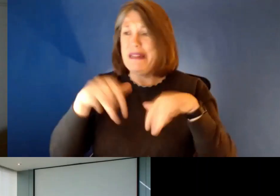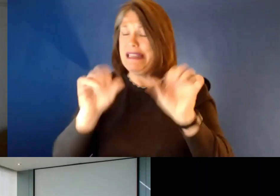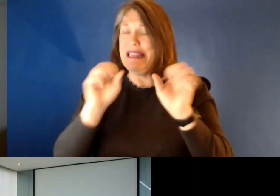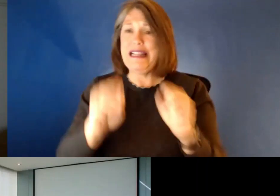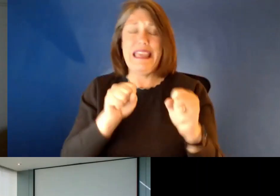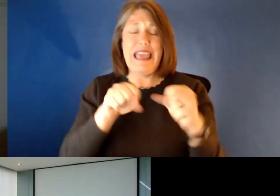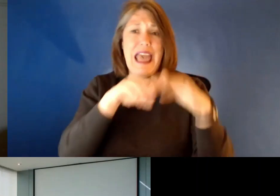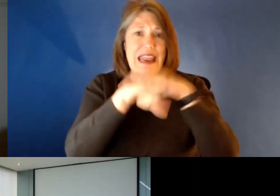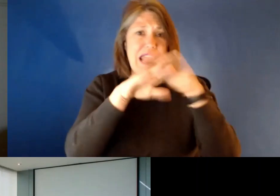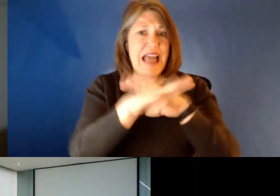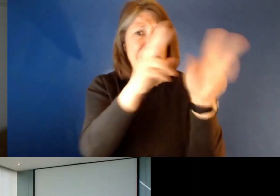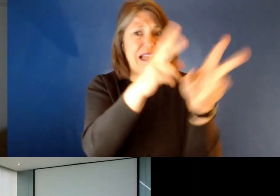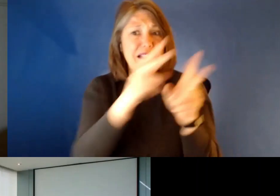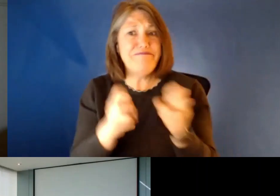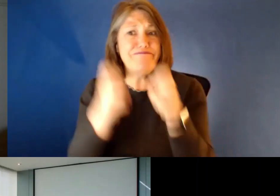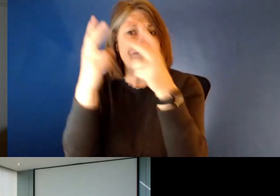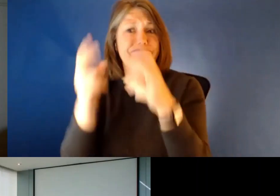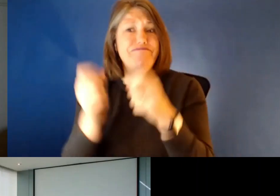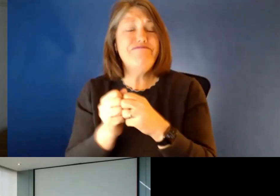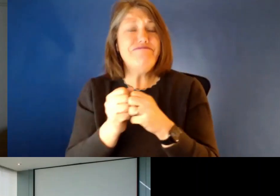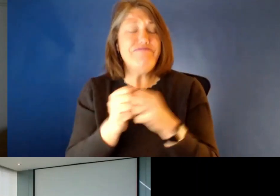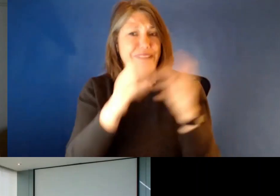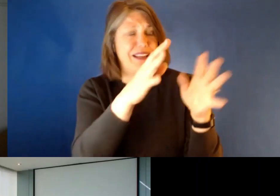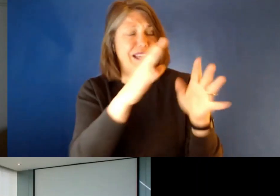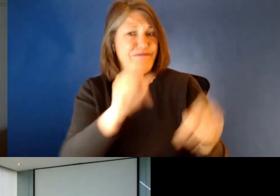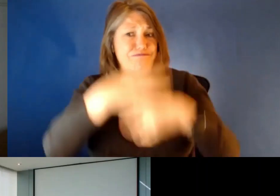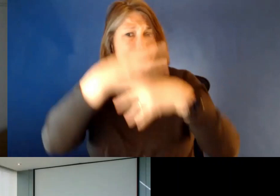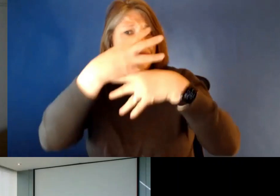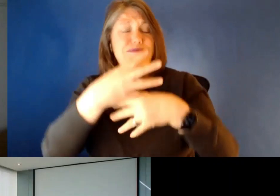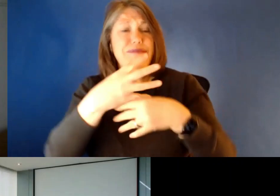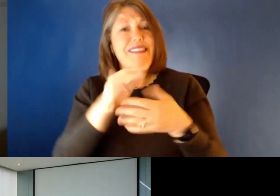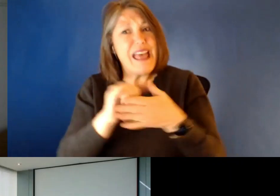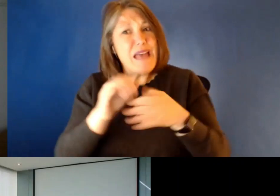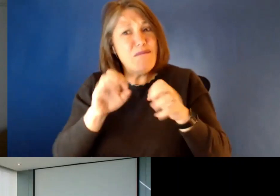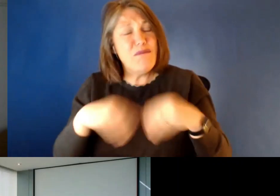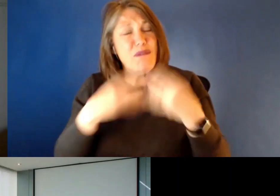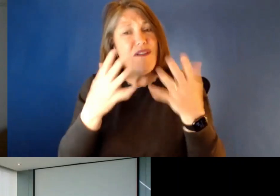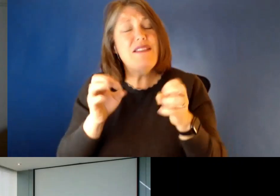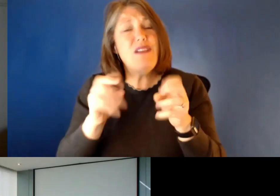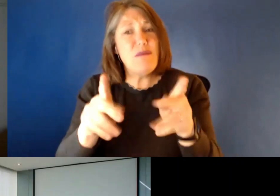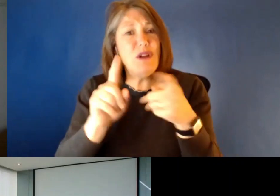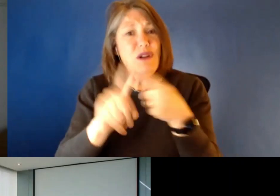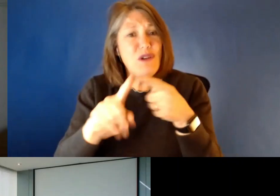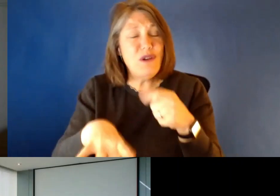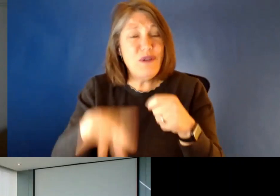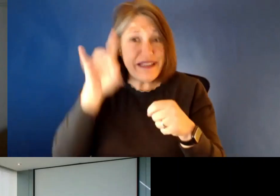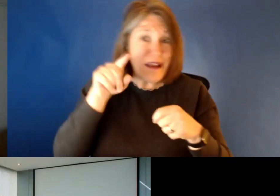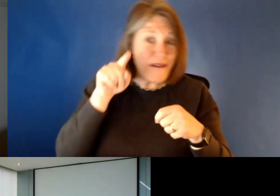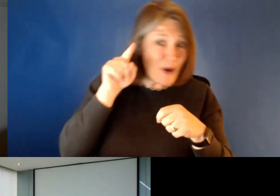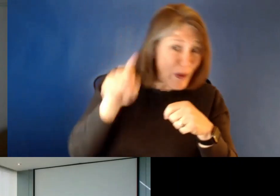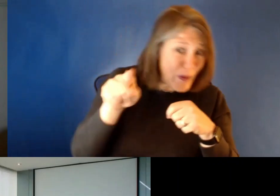to use it, not only an opportunity to let others discover you, to provide you with a